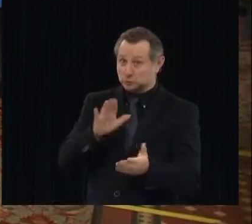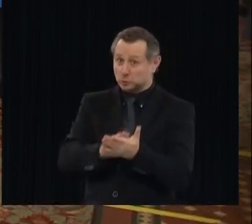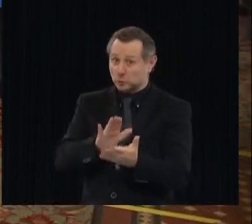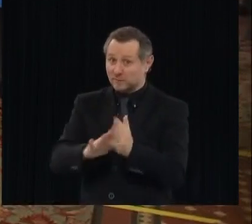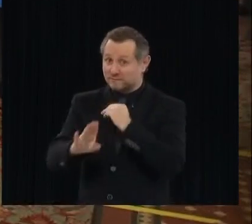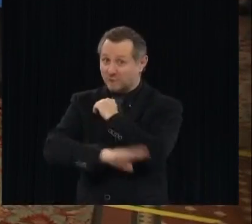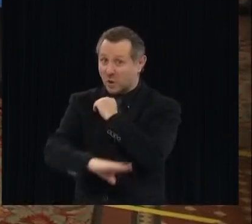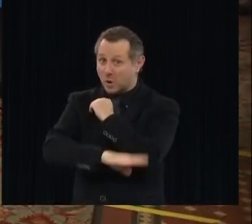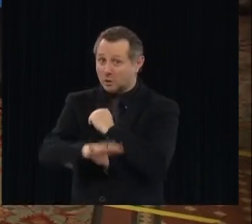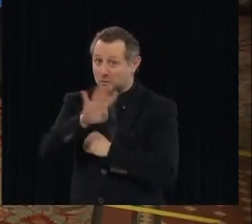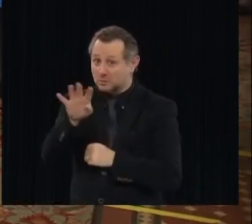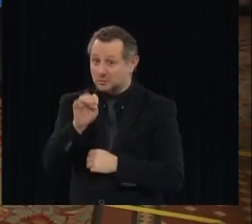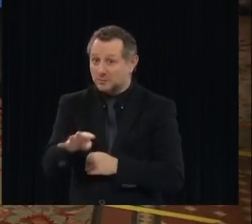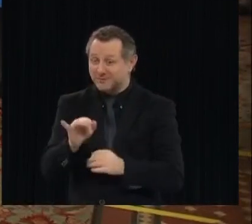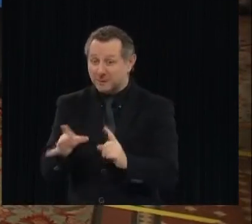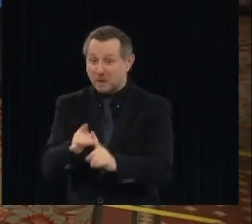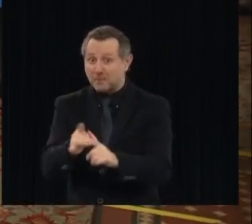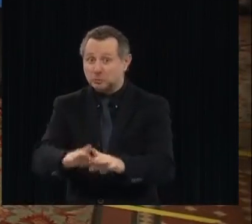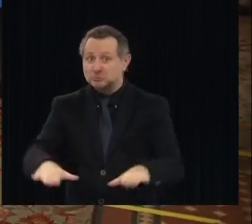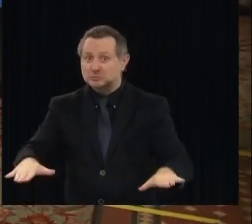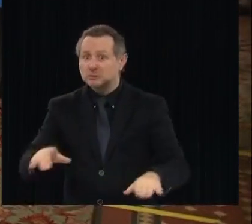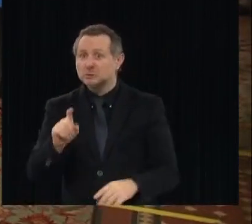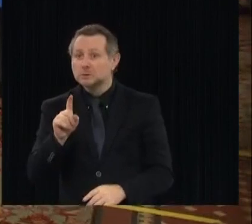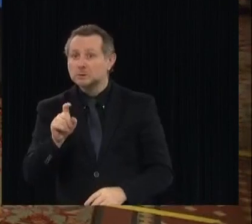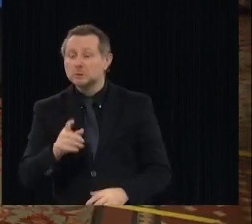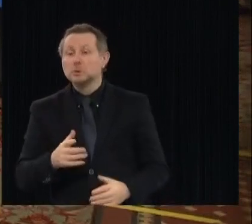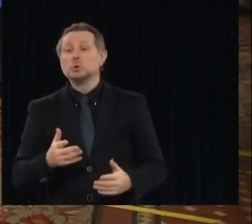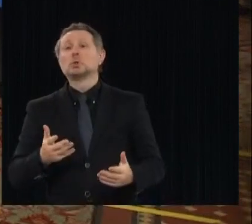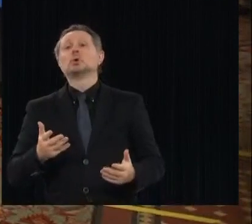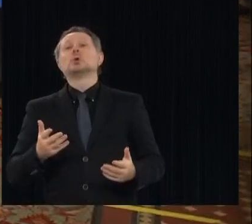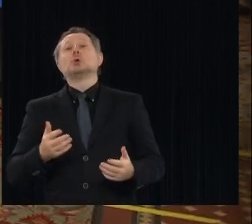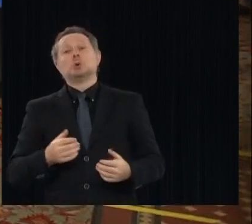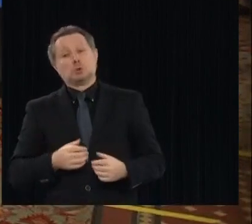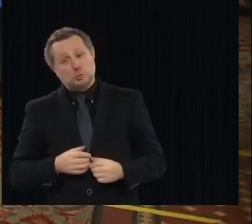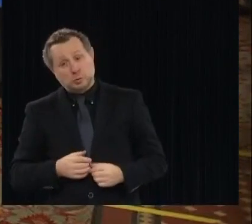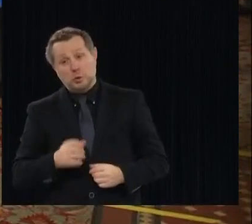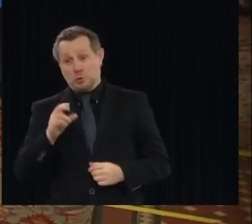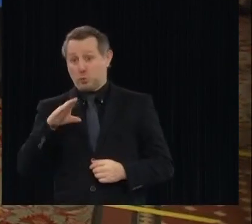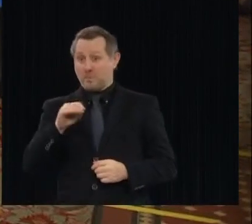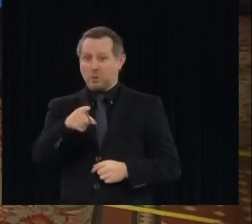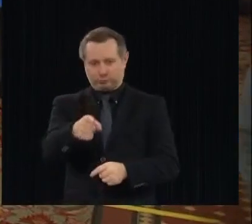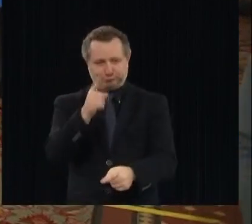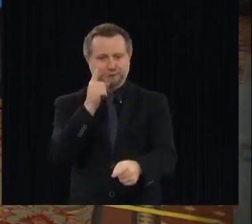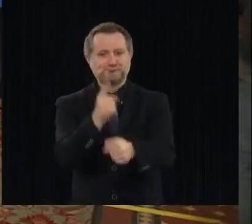PAST 200. IS THAT WHAT YOU ARE THINKING